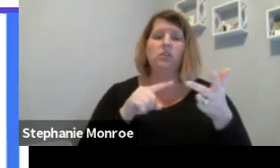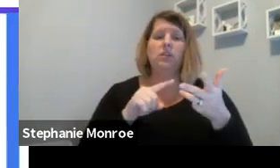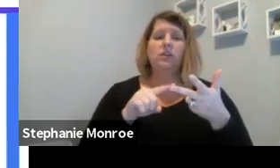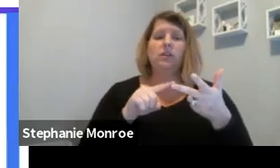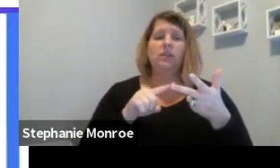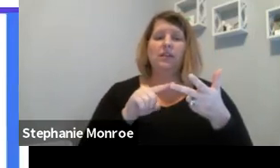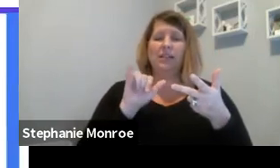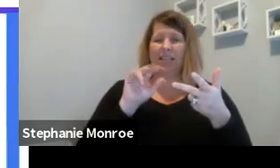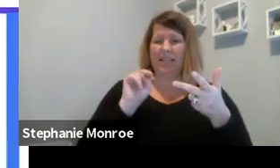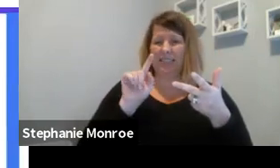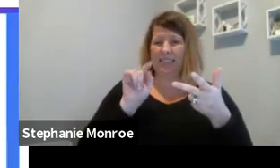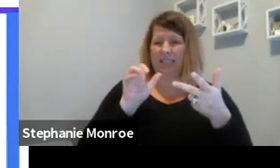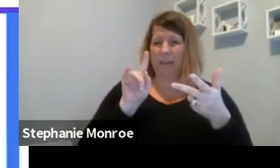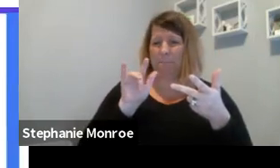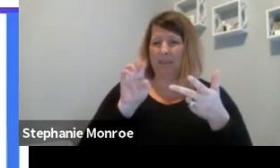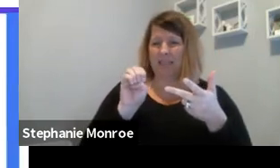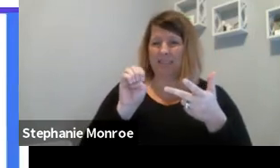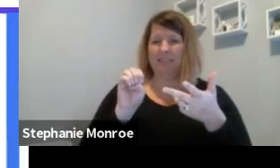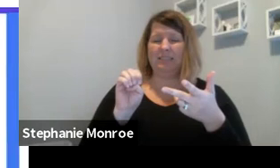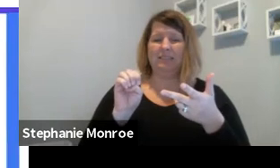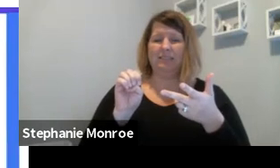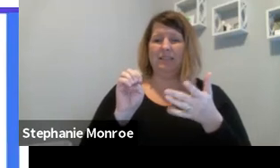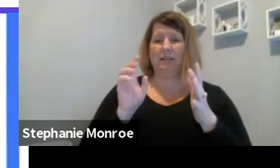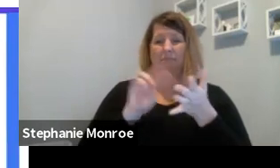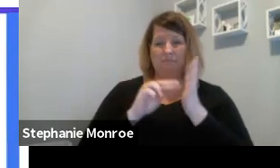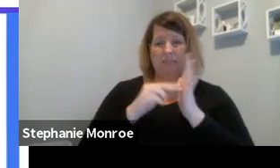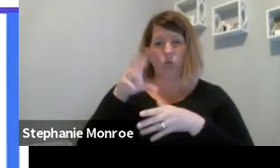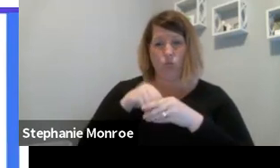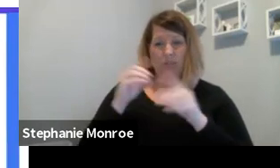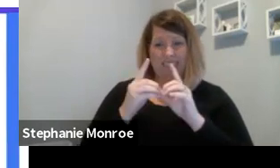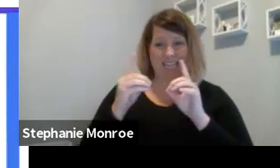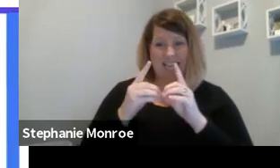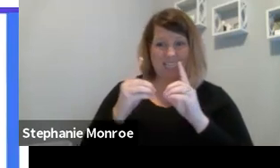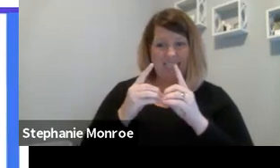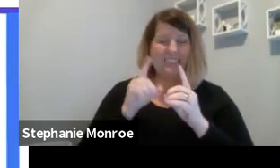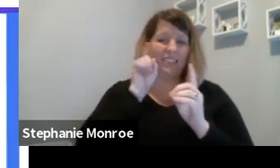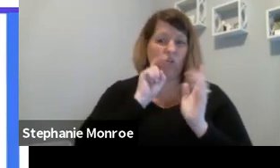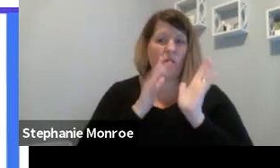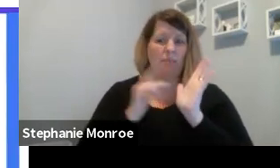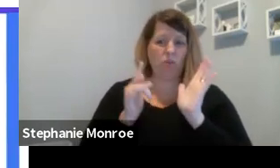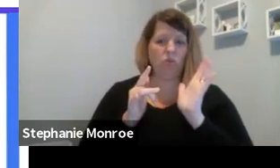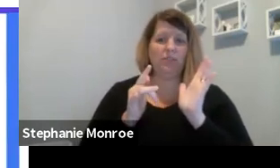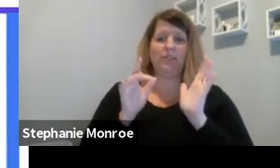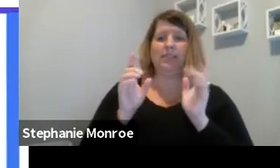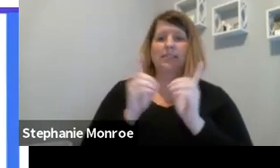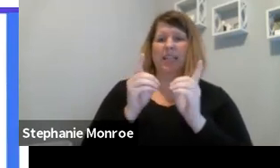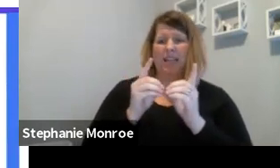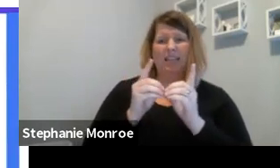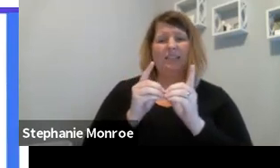That includes dating violence, which is very commonly perpetrated among youth